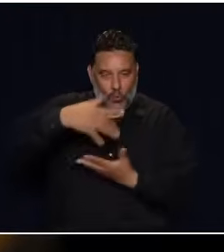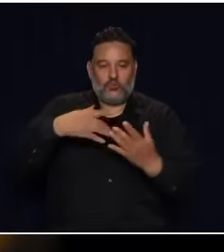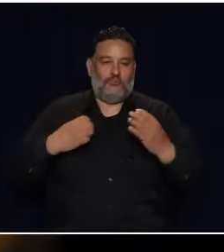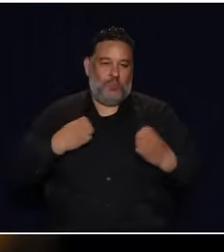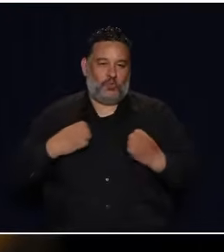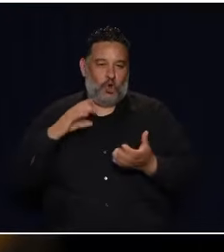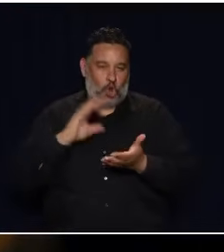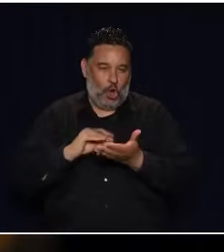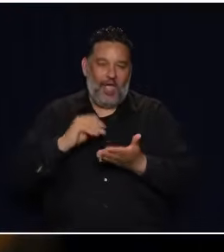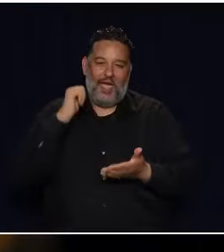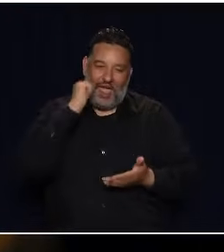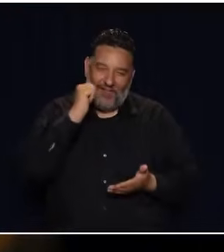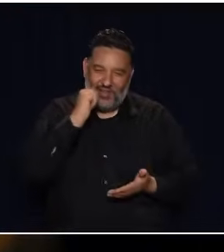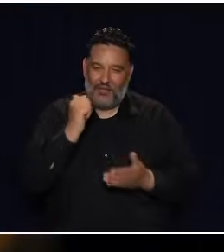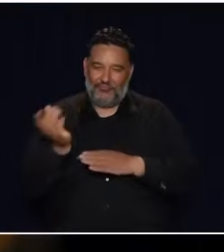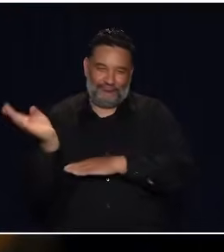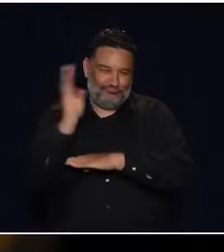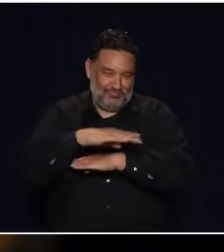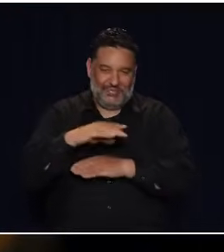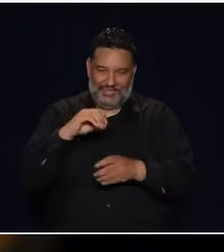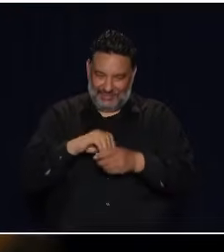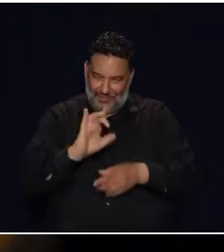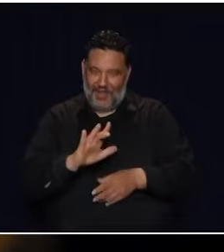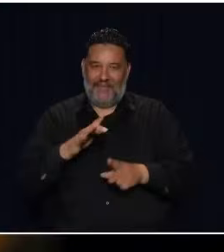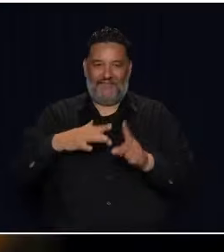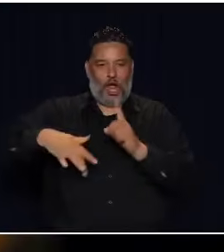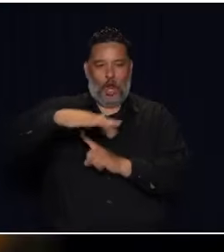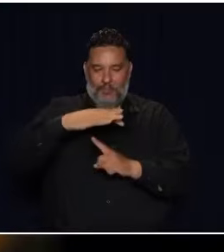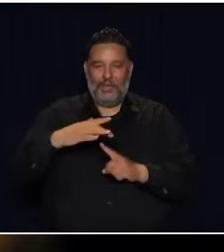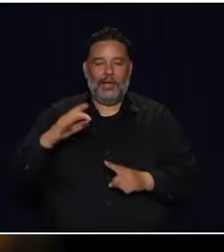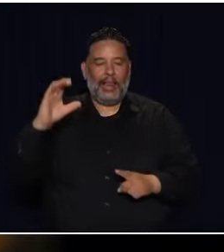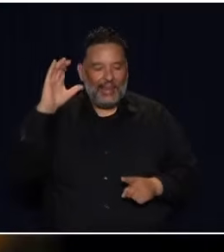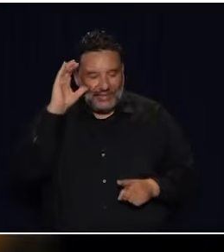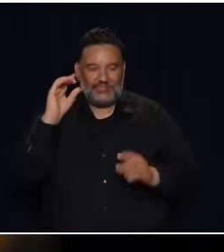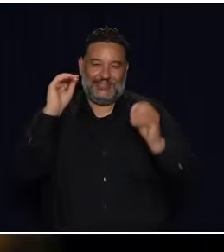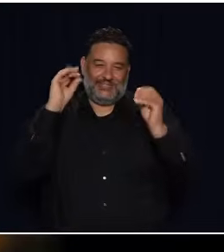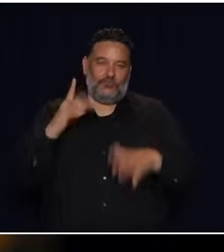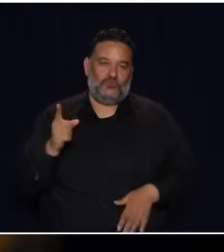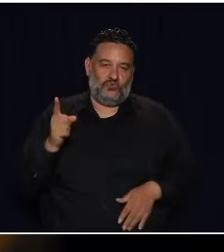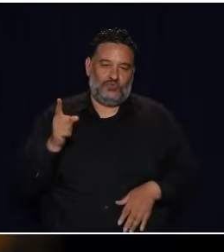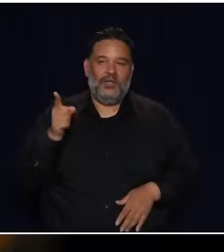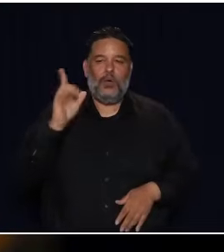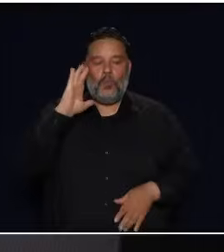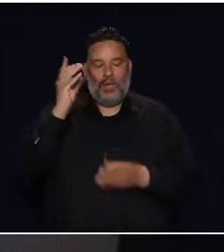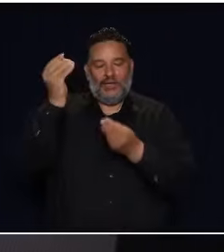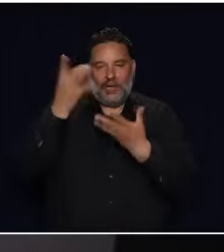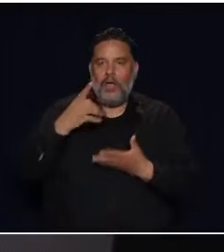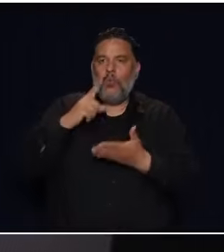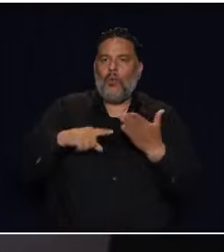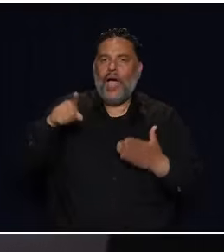MISSED AN OPPORTUNITY.